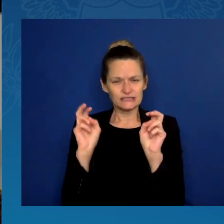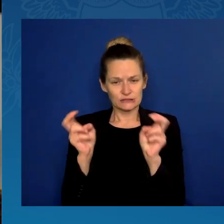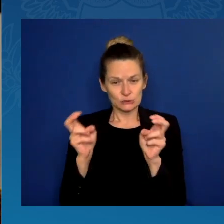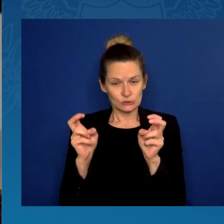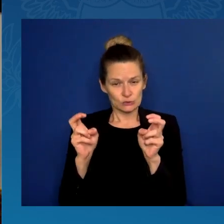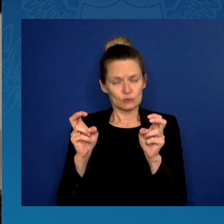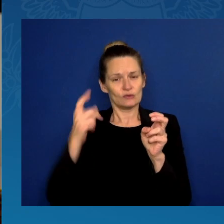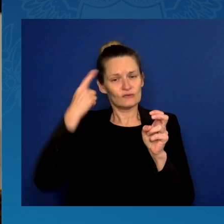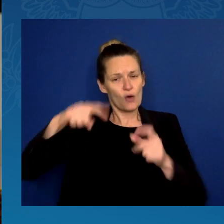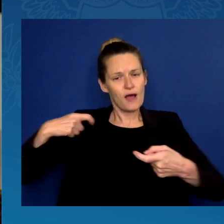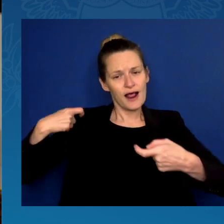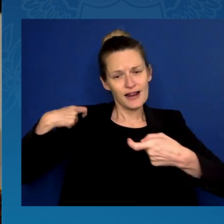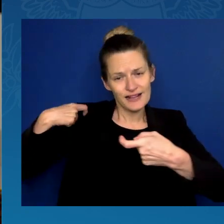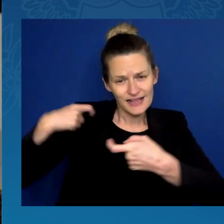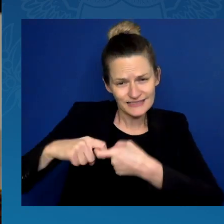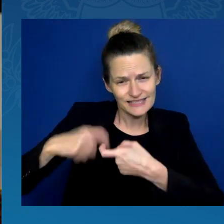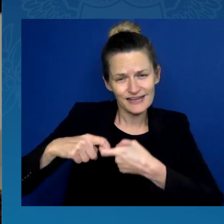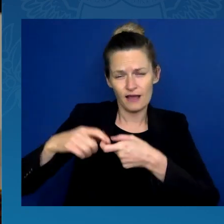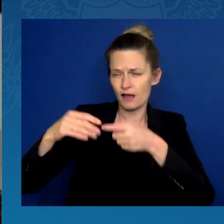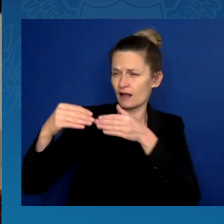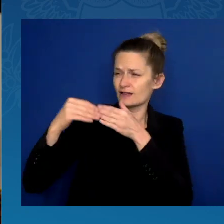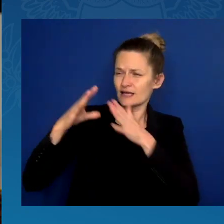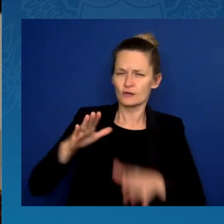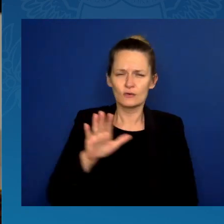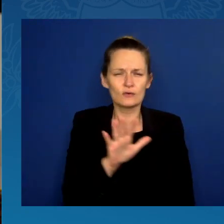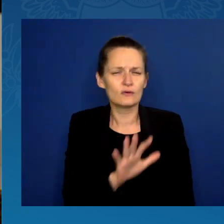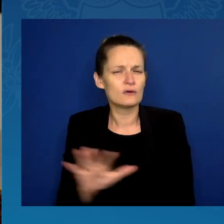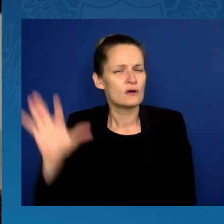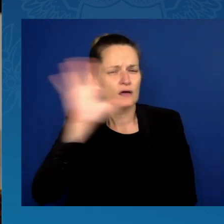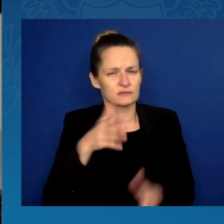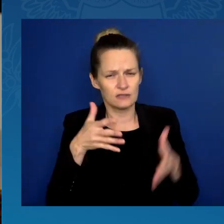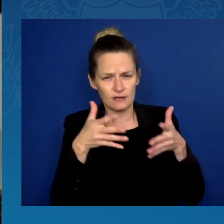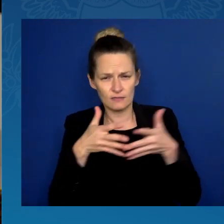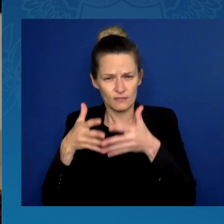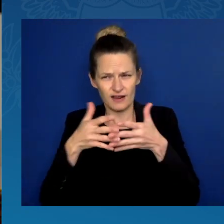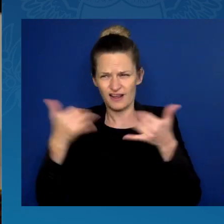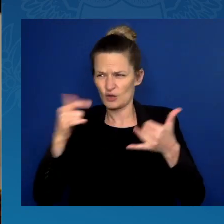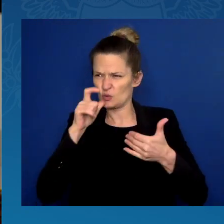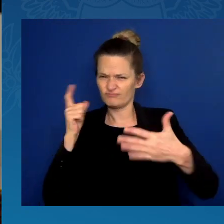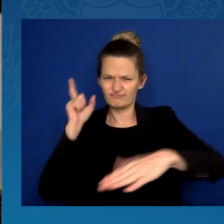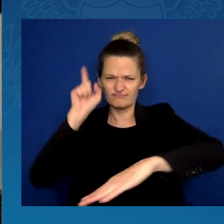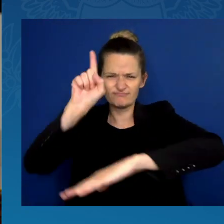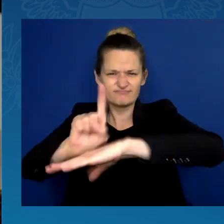are on the front lines leading on this issue. And so this is an important discussion